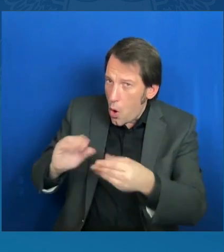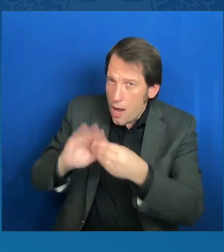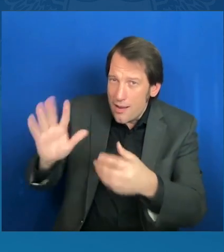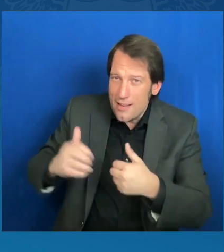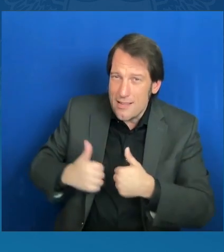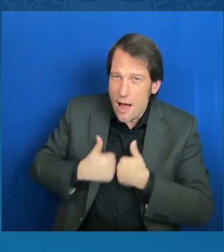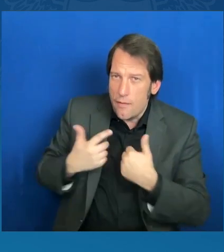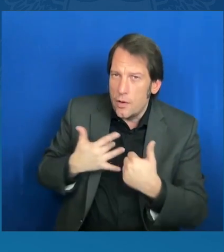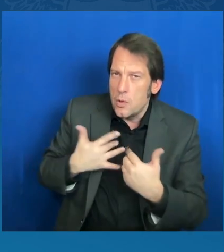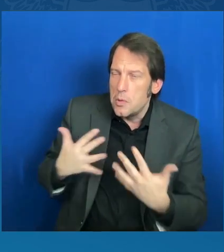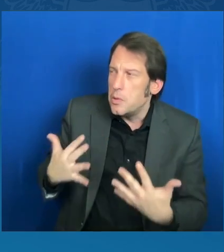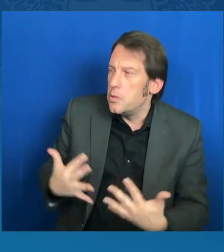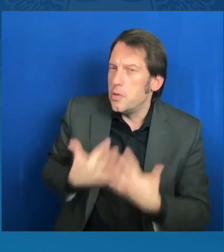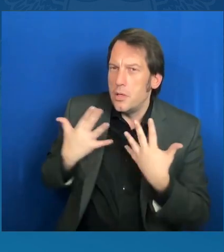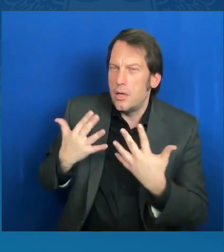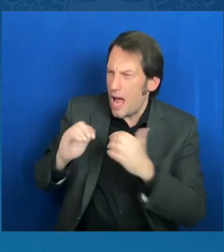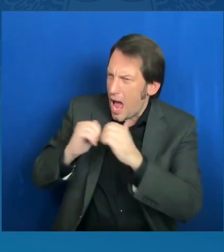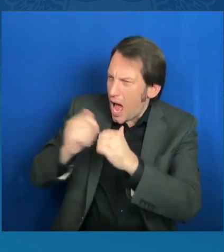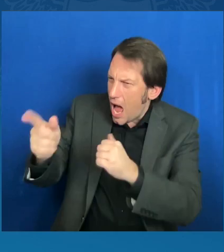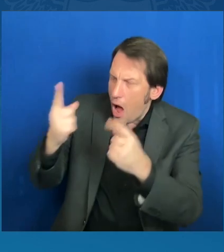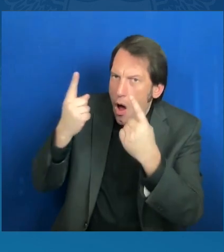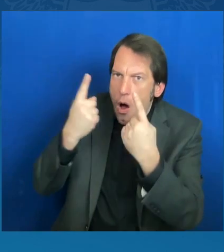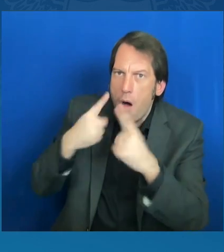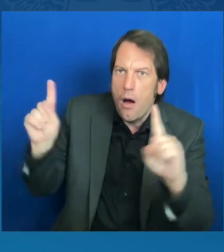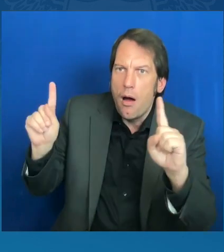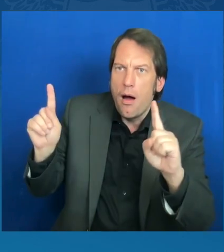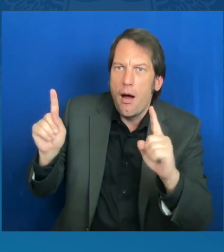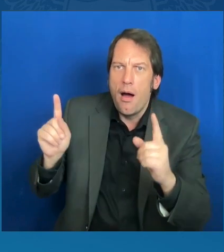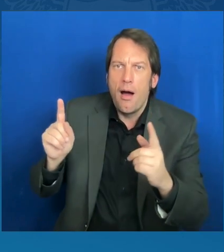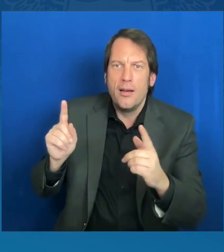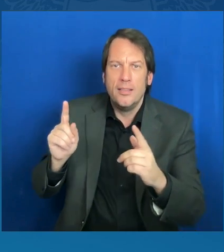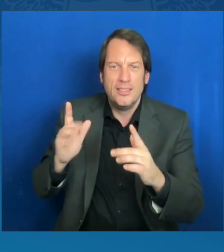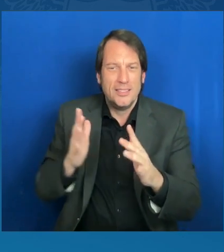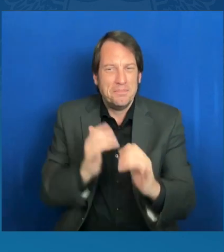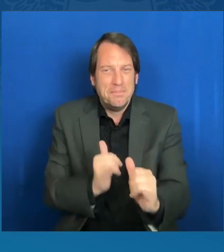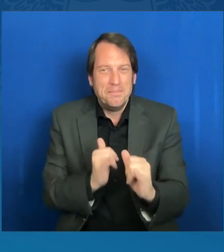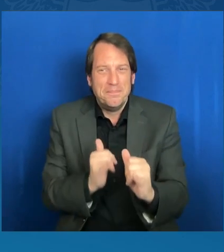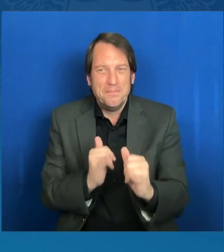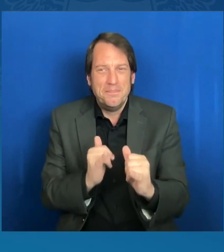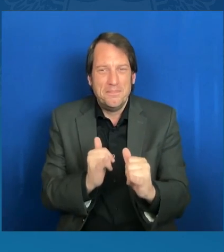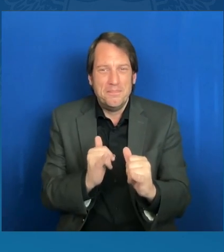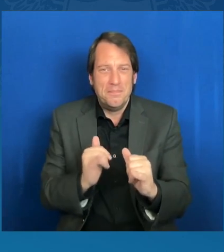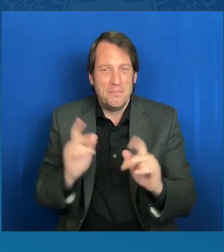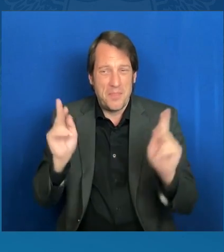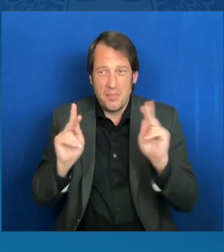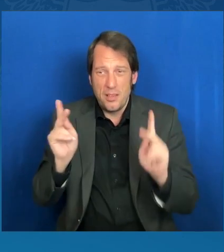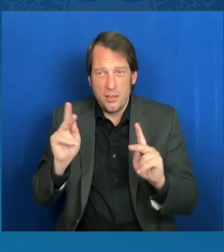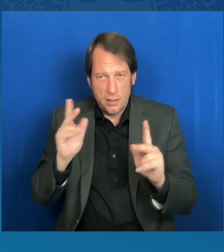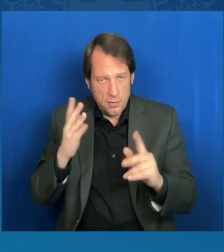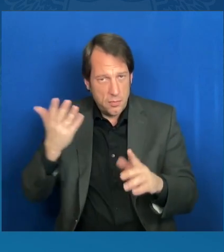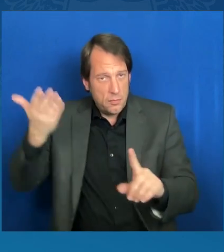because now what people perhaps had never seen before can be seen to know what's possible."